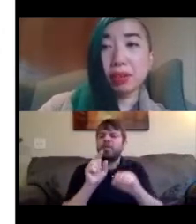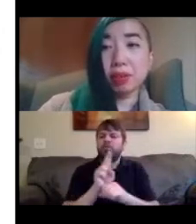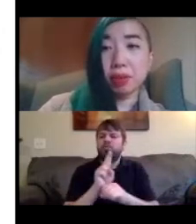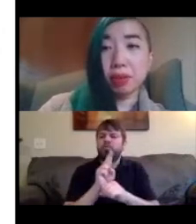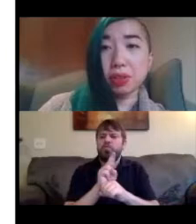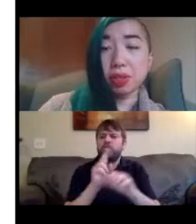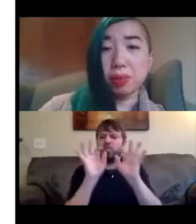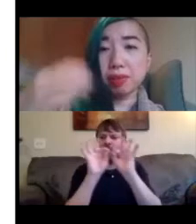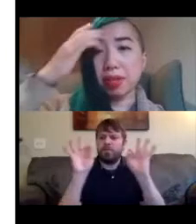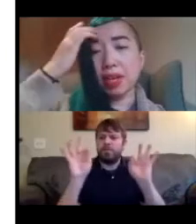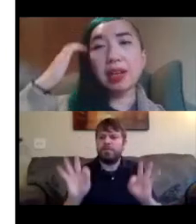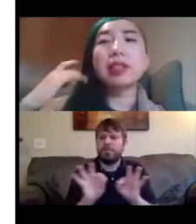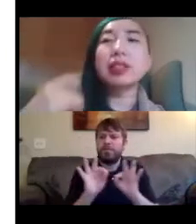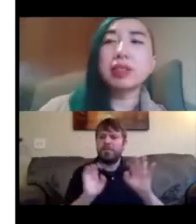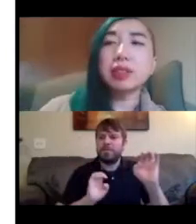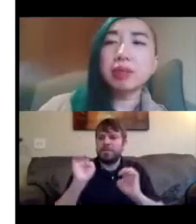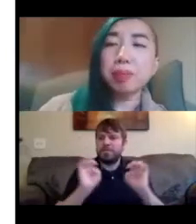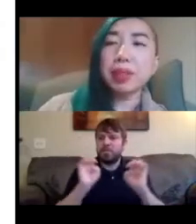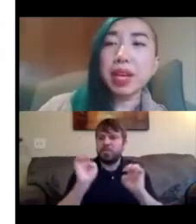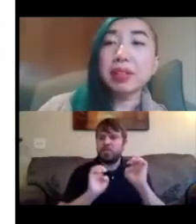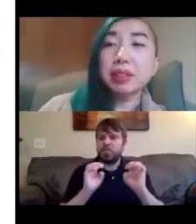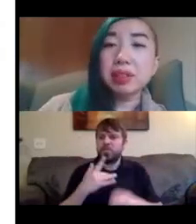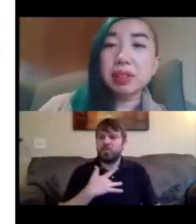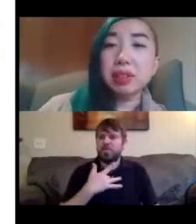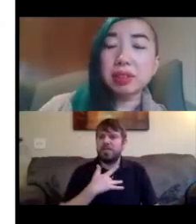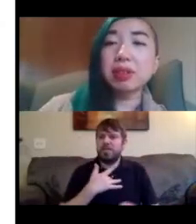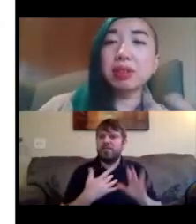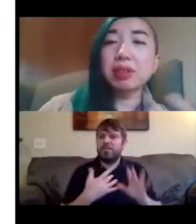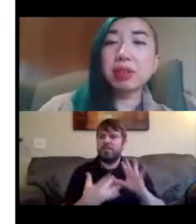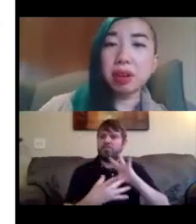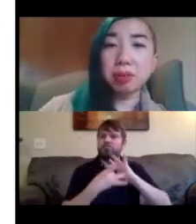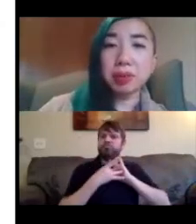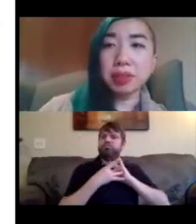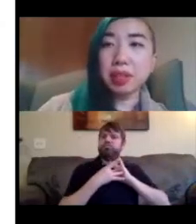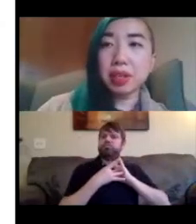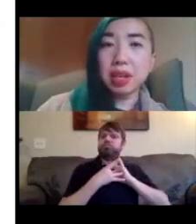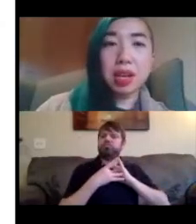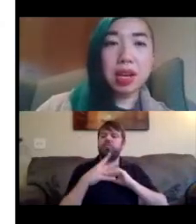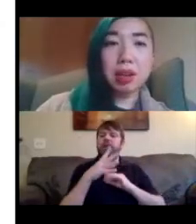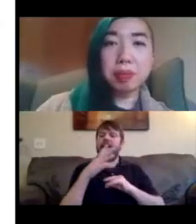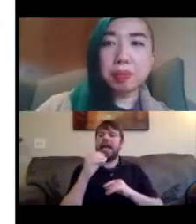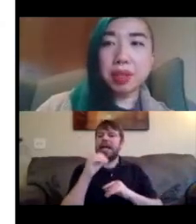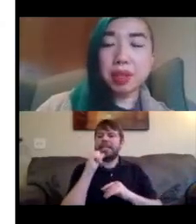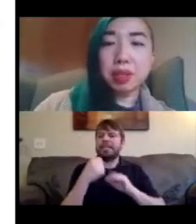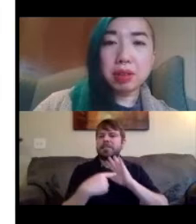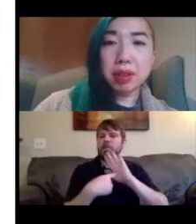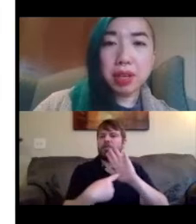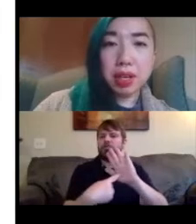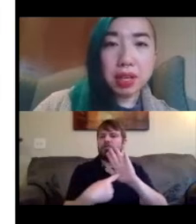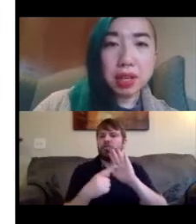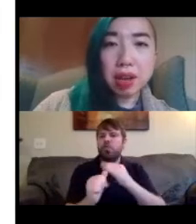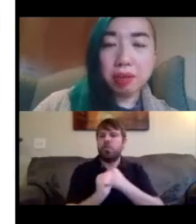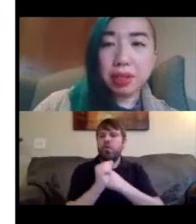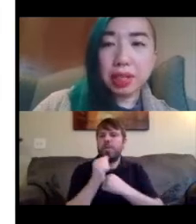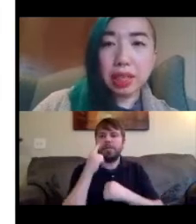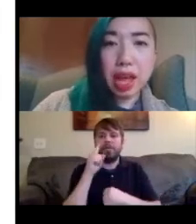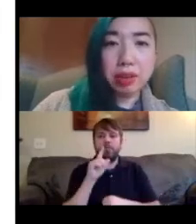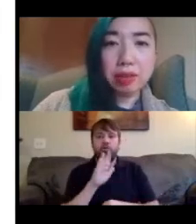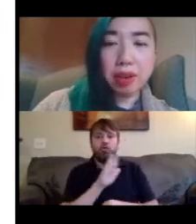feel ownership with, and doesn't replicate certain harms? So for her, I'll read this aloud from an